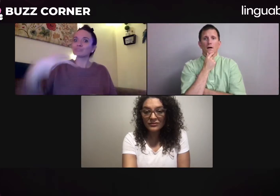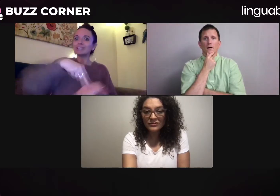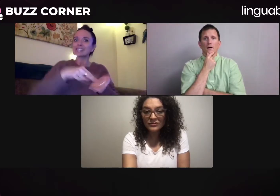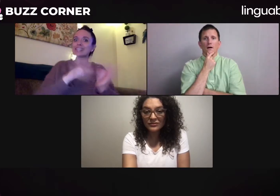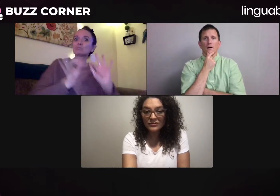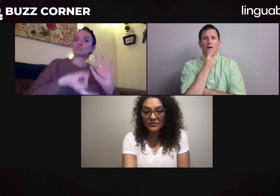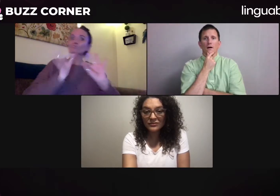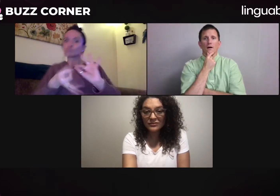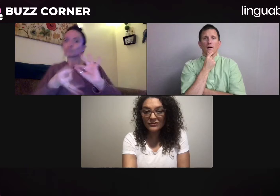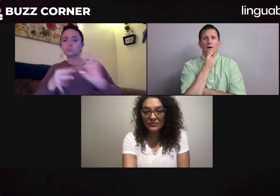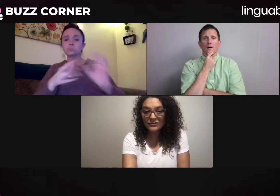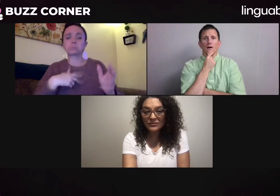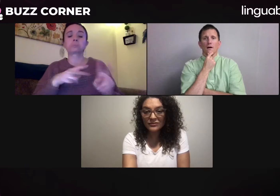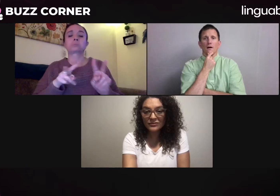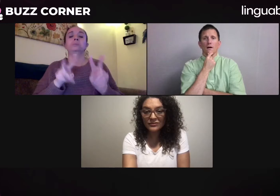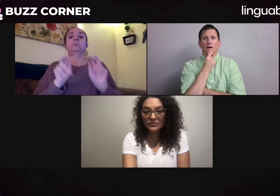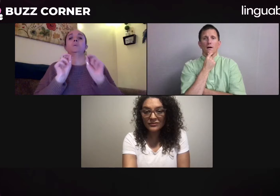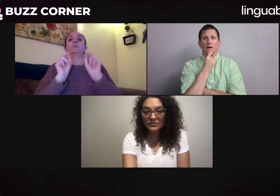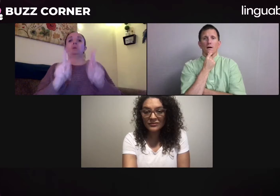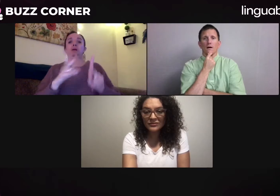in the middle of the audience that the interpreter was standing on.